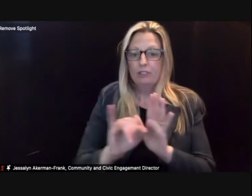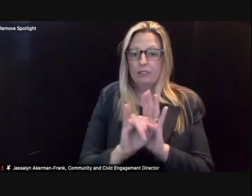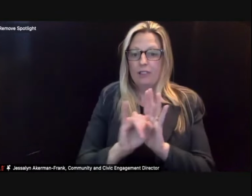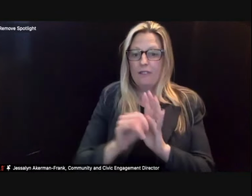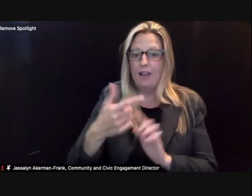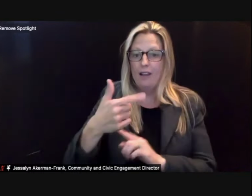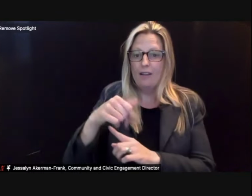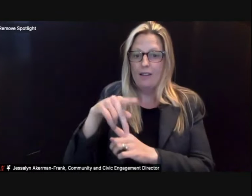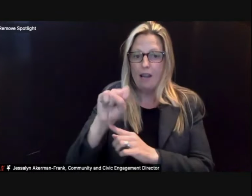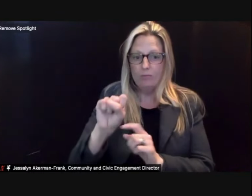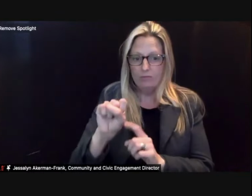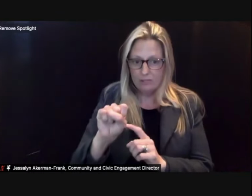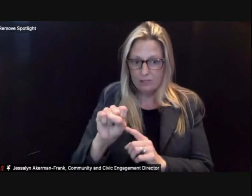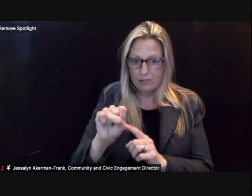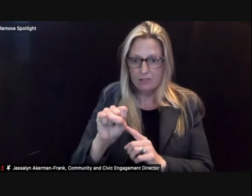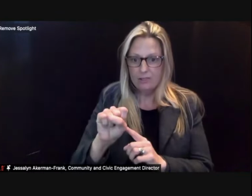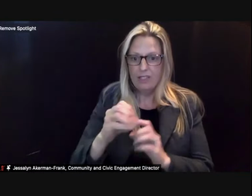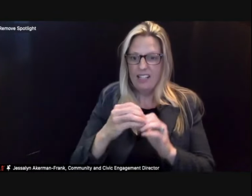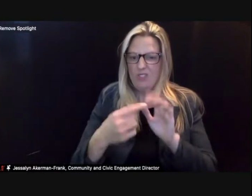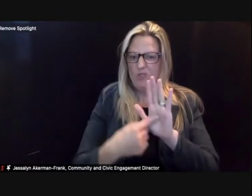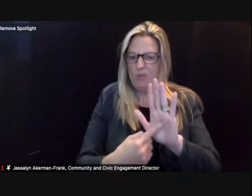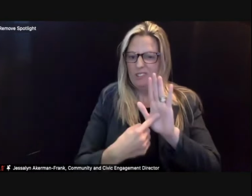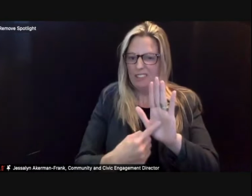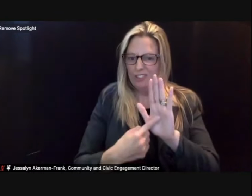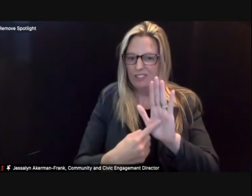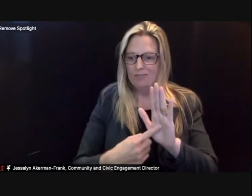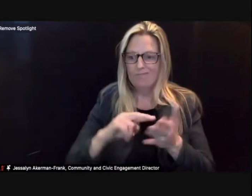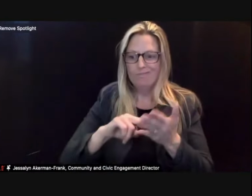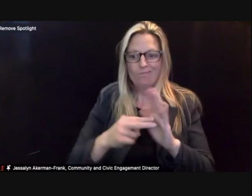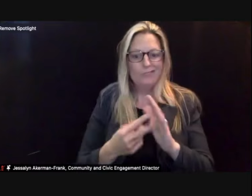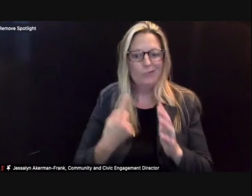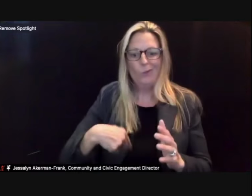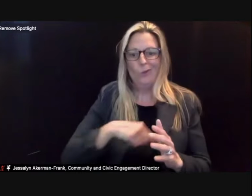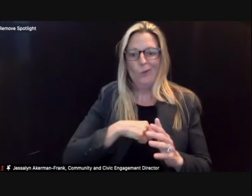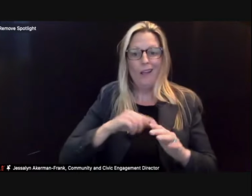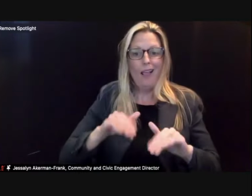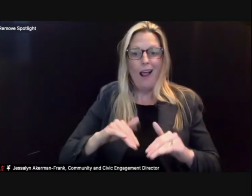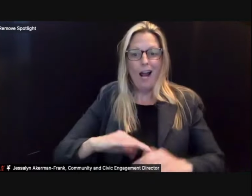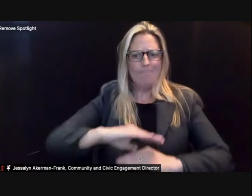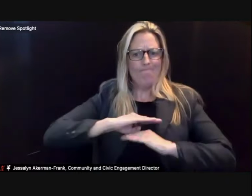gaps in representation and extended contracting opportunities to